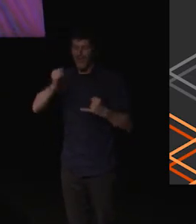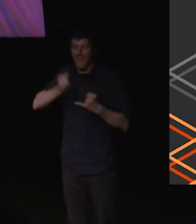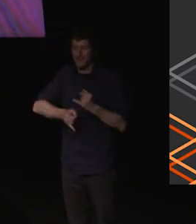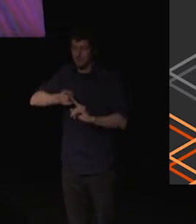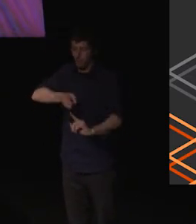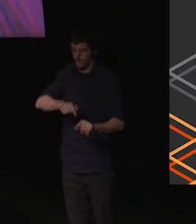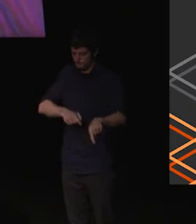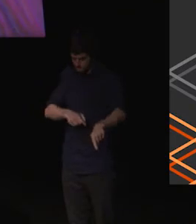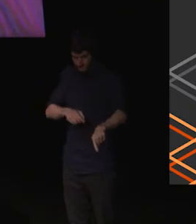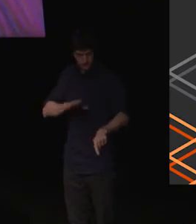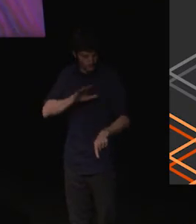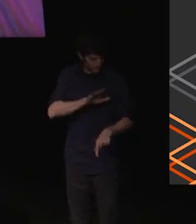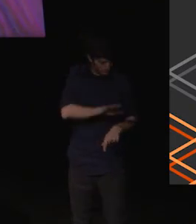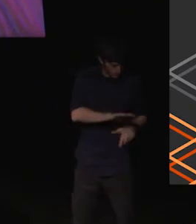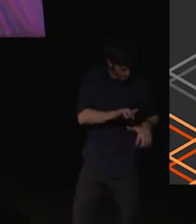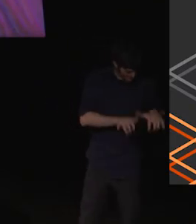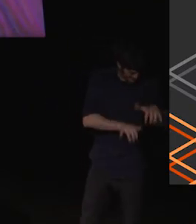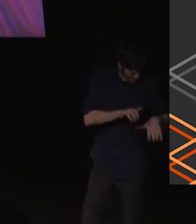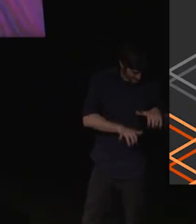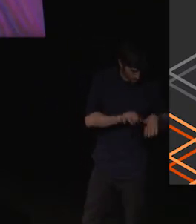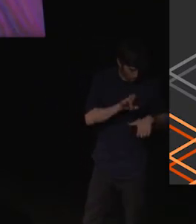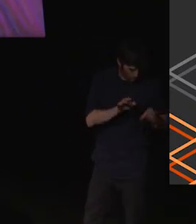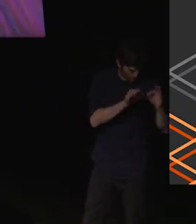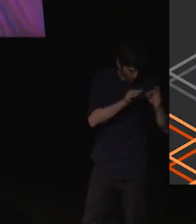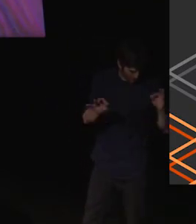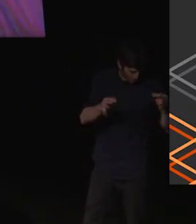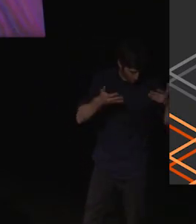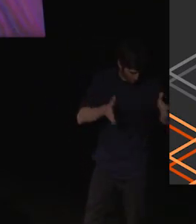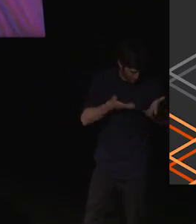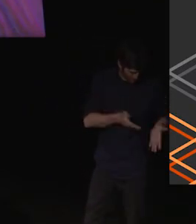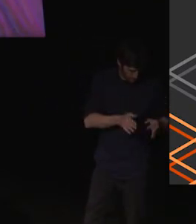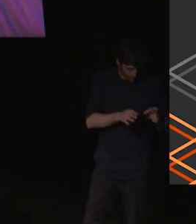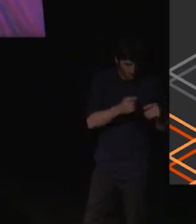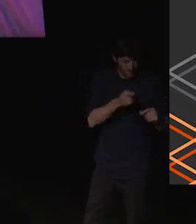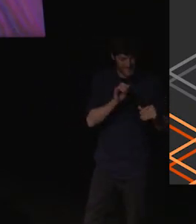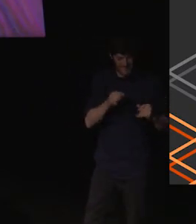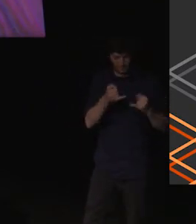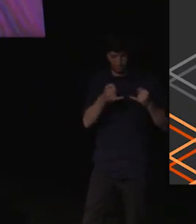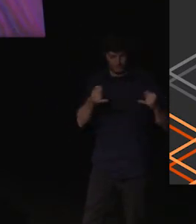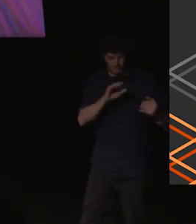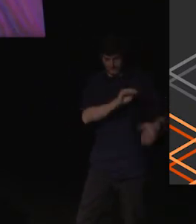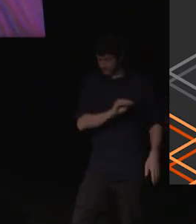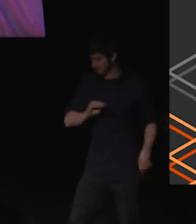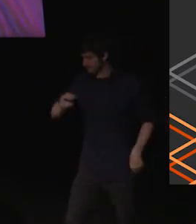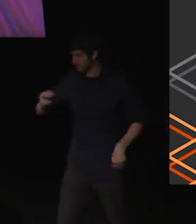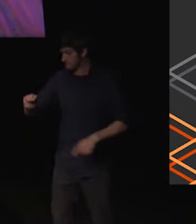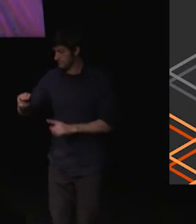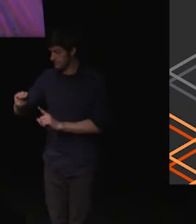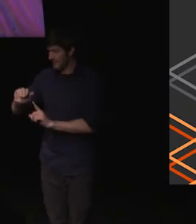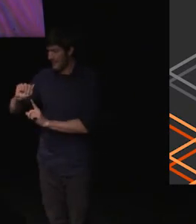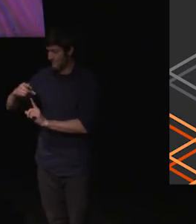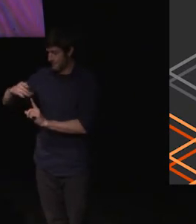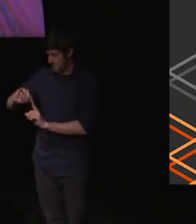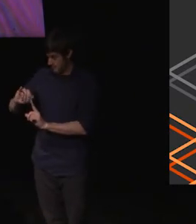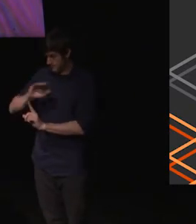or again, if it's a phrase list that was pre-populated, you take the string, you put it in this API, and then all the users